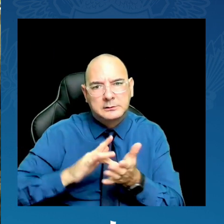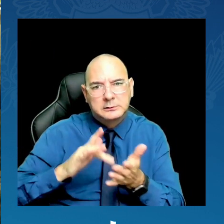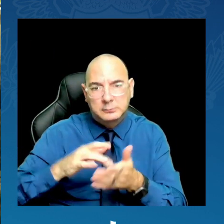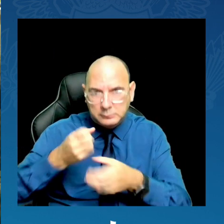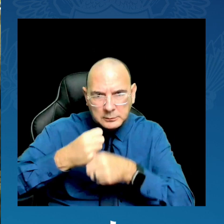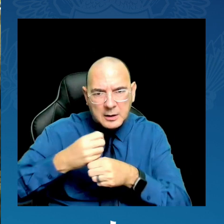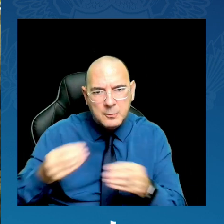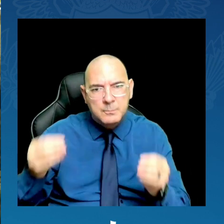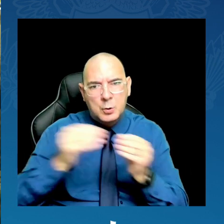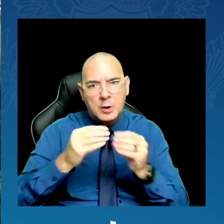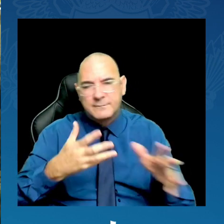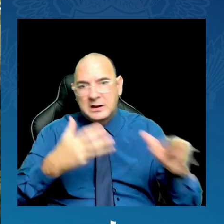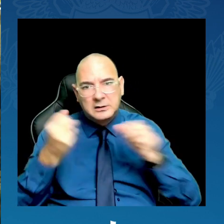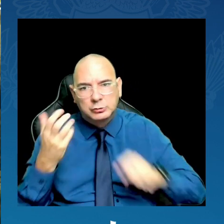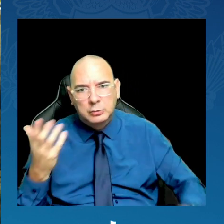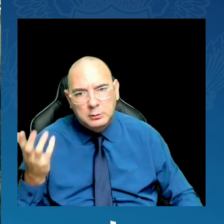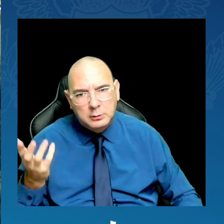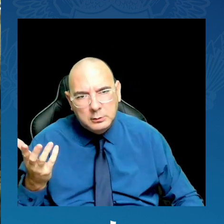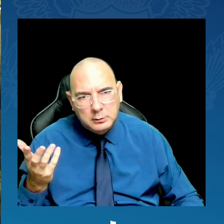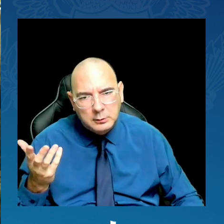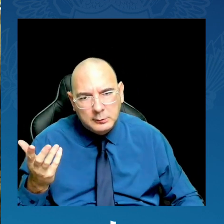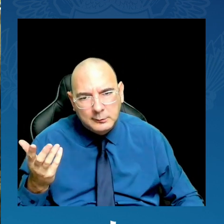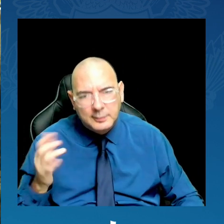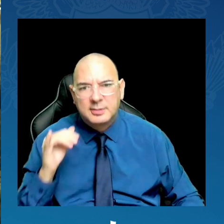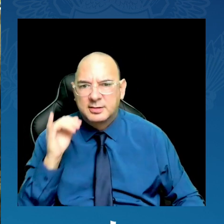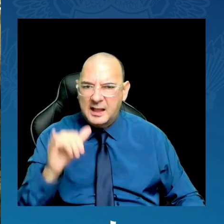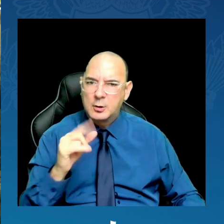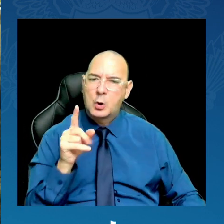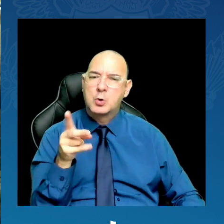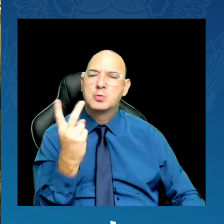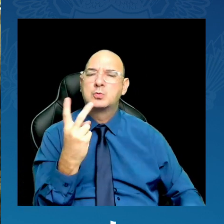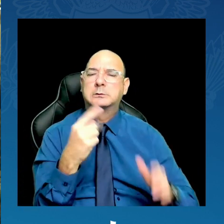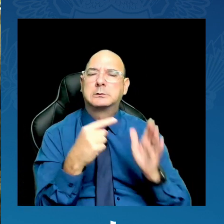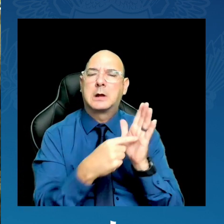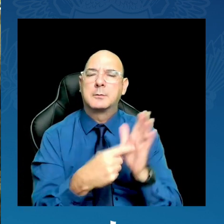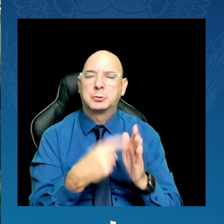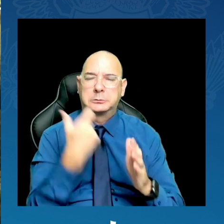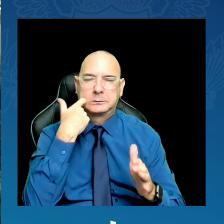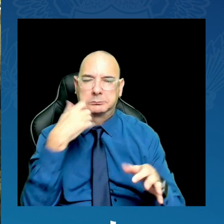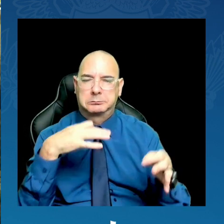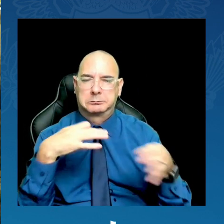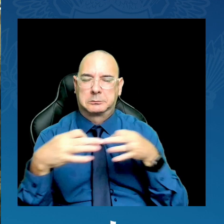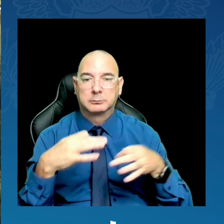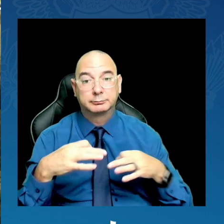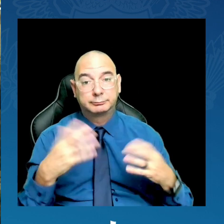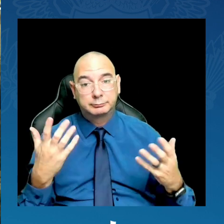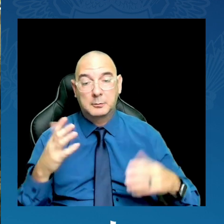And those are just two examples. And by the way, out of all of this research that's going on,